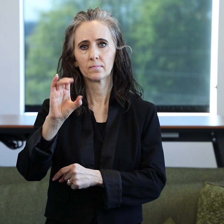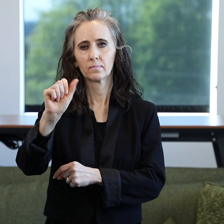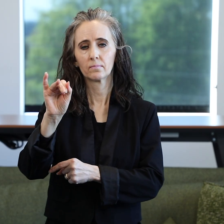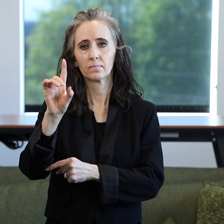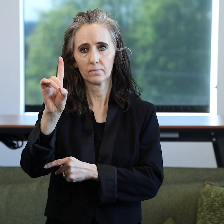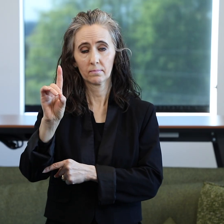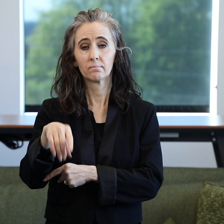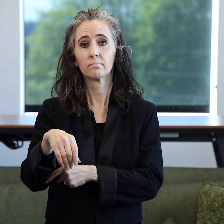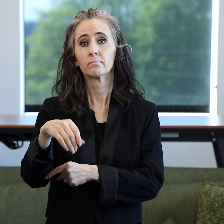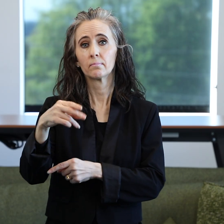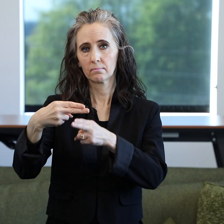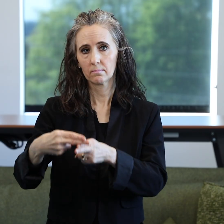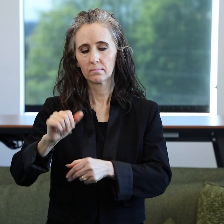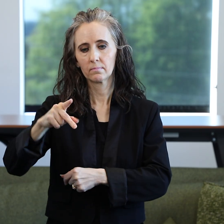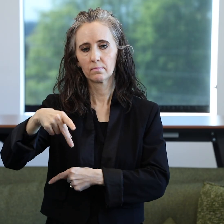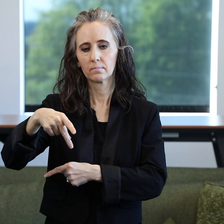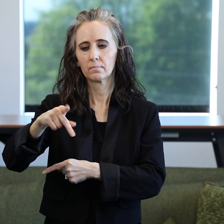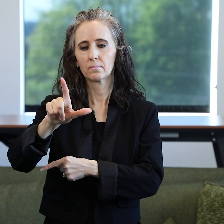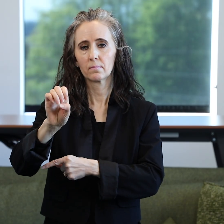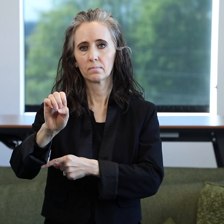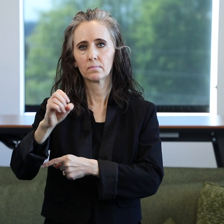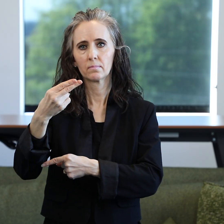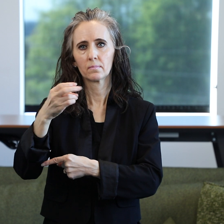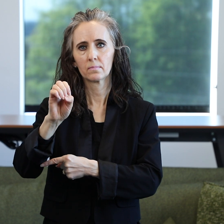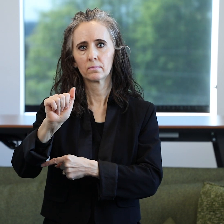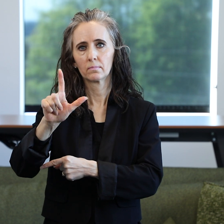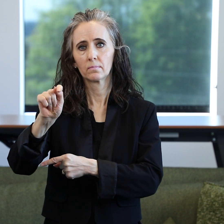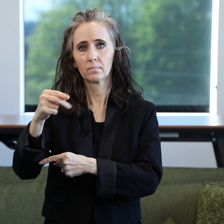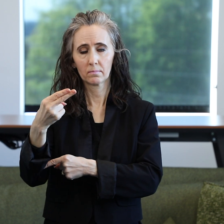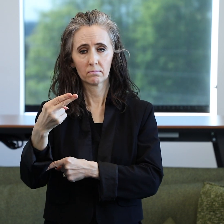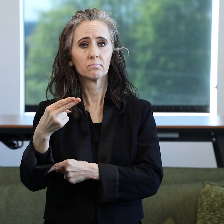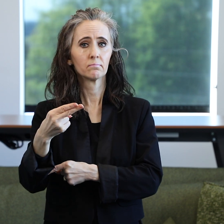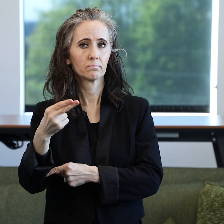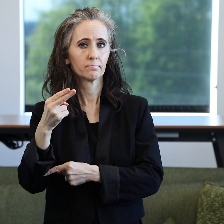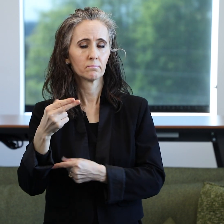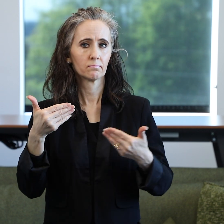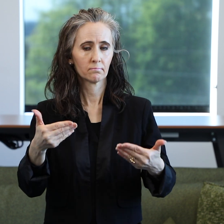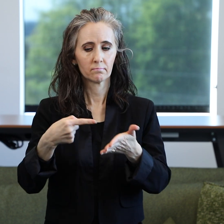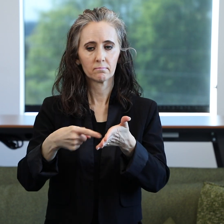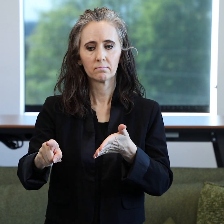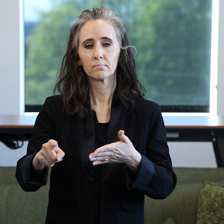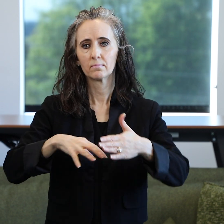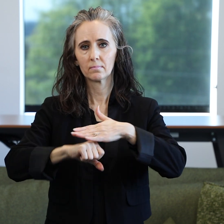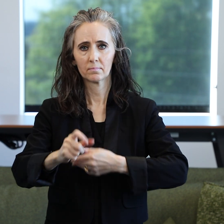In general. Health plans from Washington may not charge you a co-pay for abortion care.